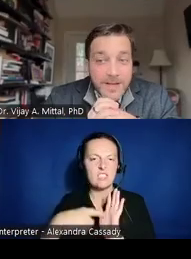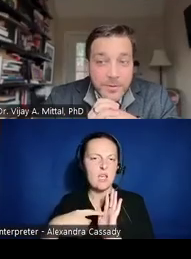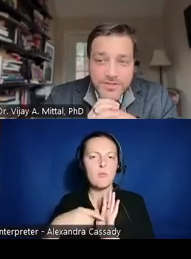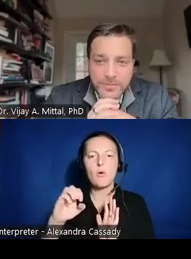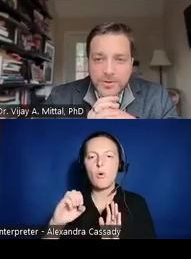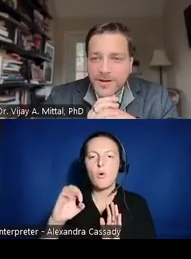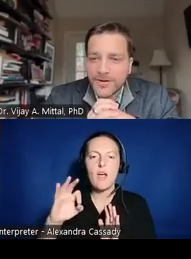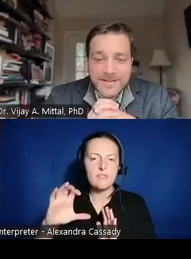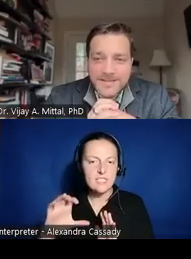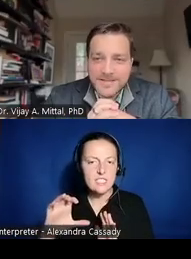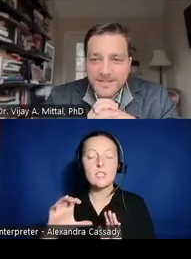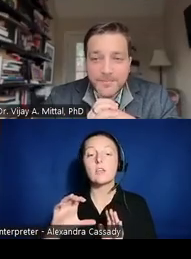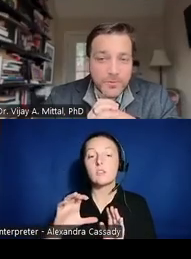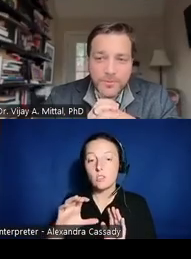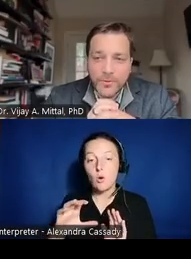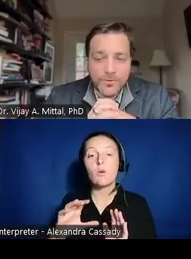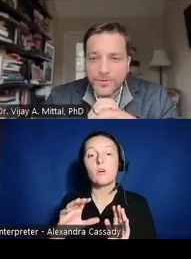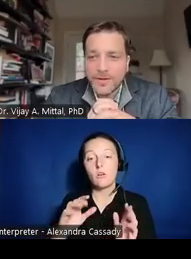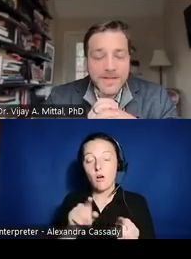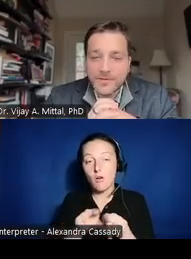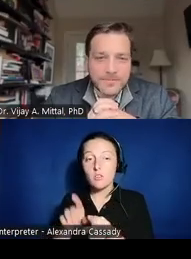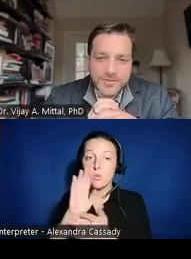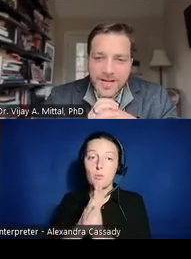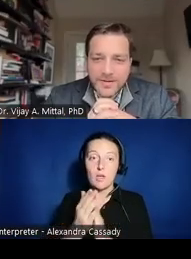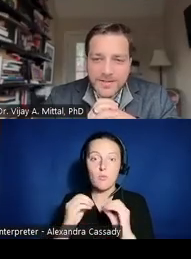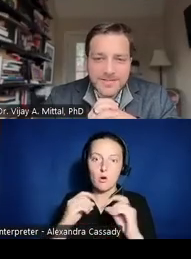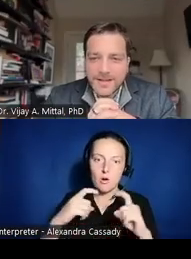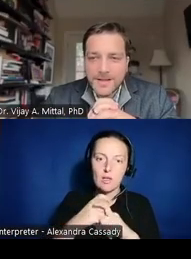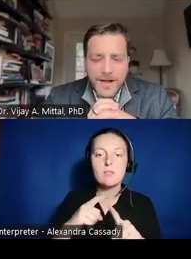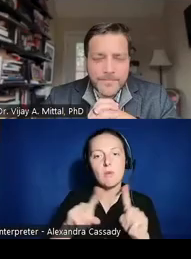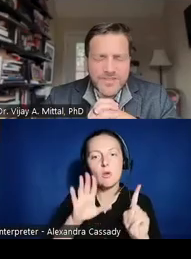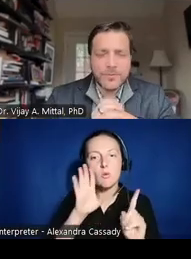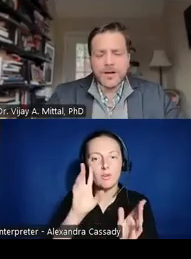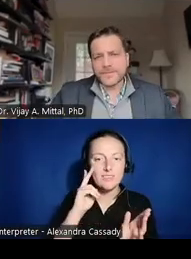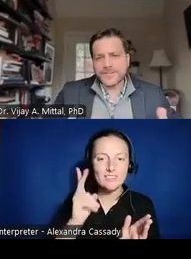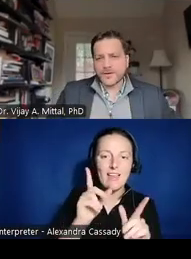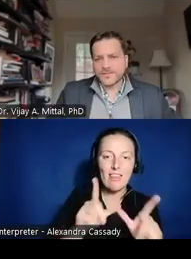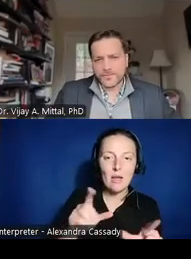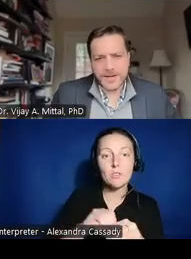language and motor areas, temporal pole, medial temporal gyrus. Um, so all of these areas are of